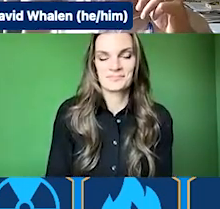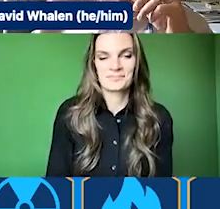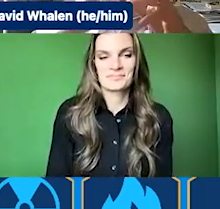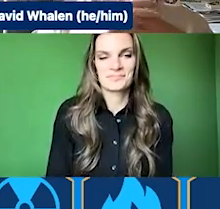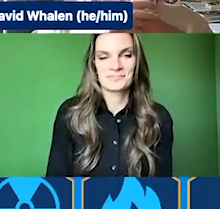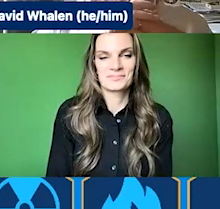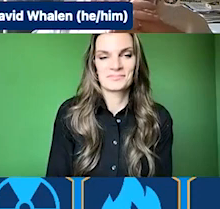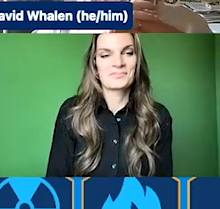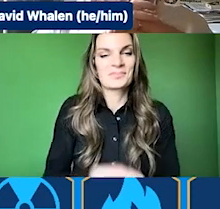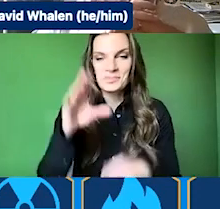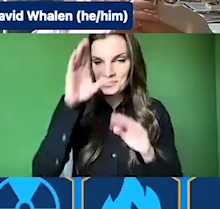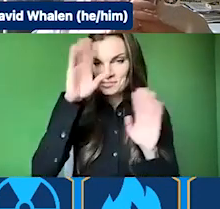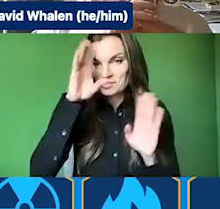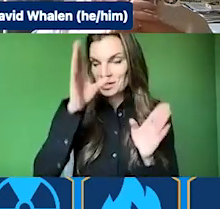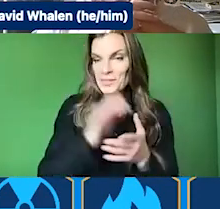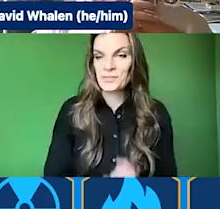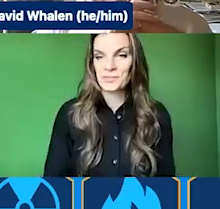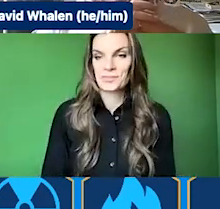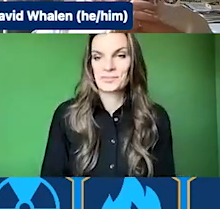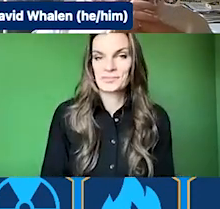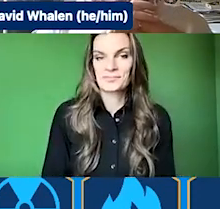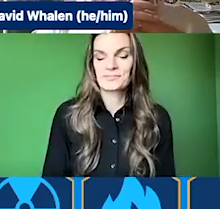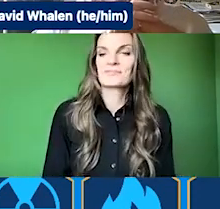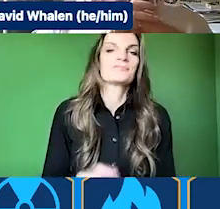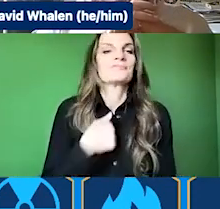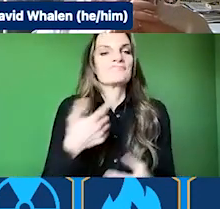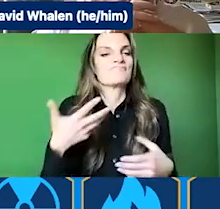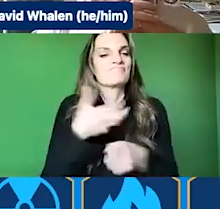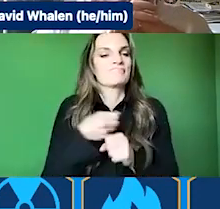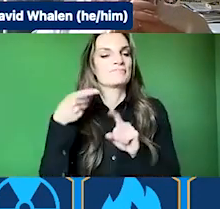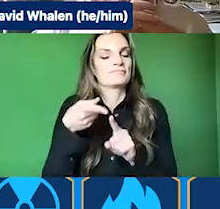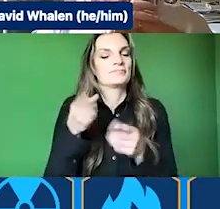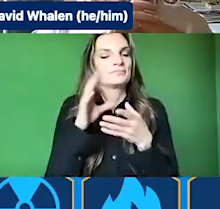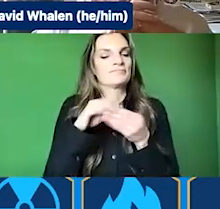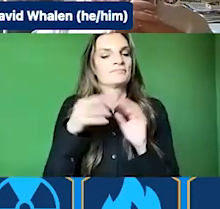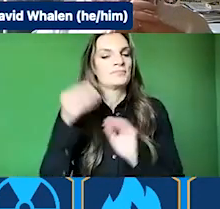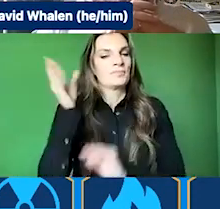I'm going to wrap up our presentation with some recommendations around both